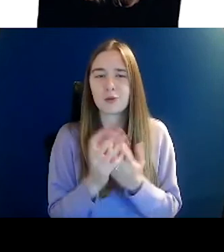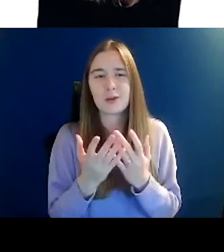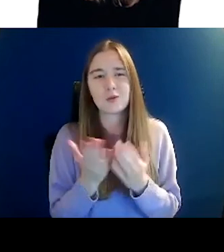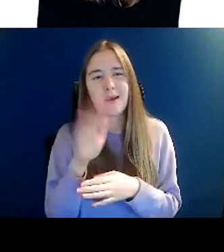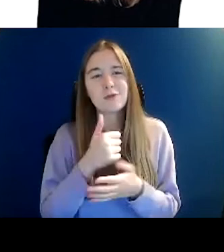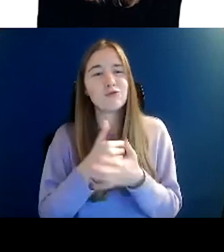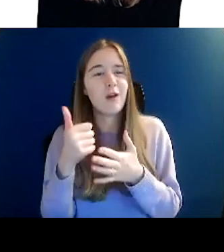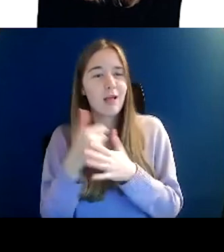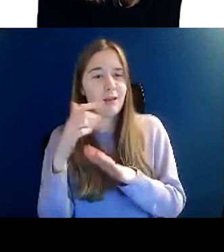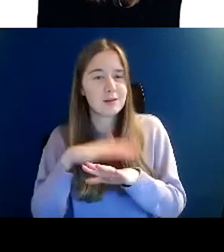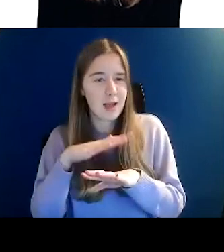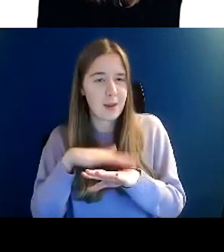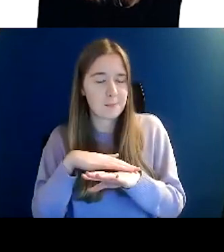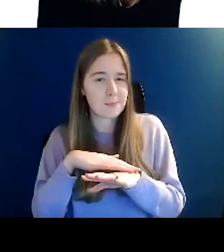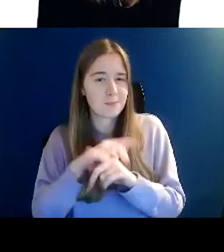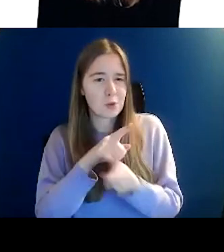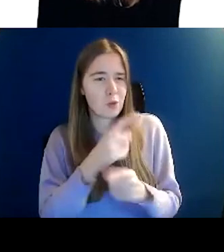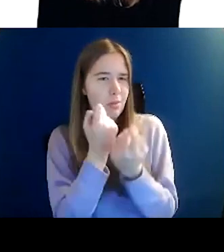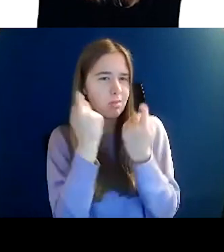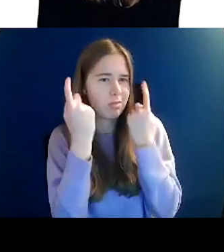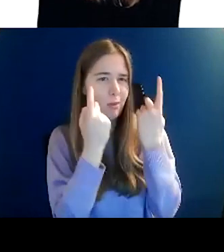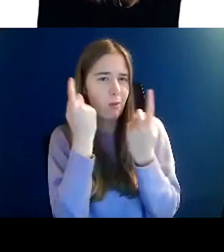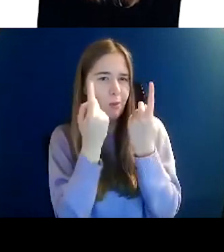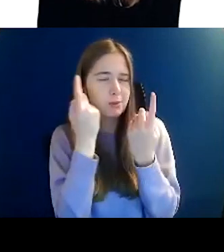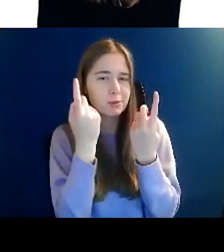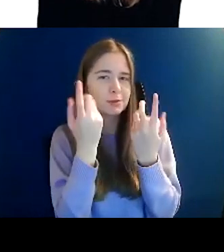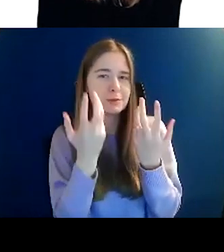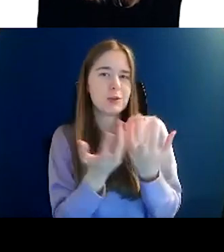what would your thoughts be on how to embed